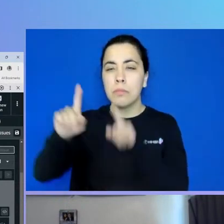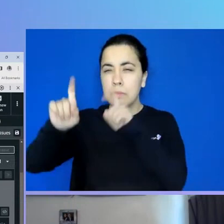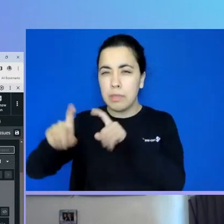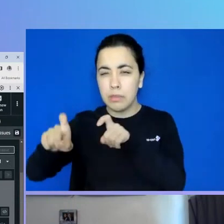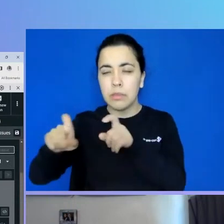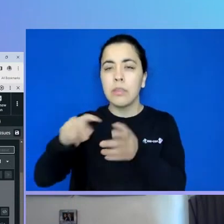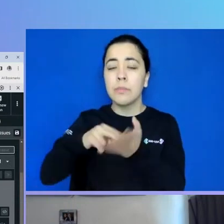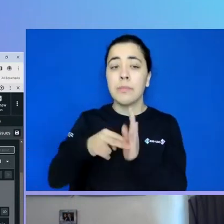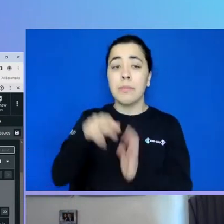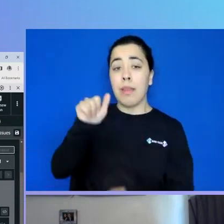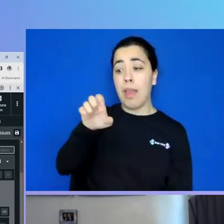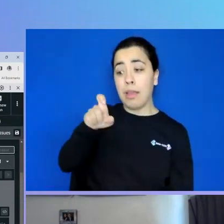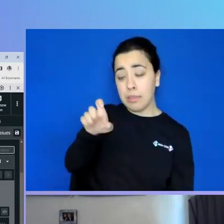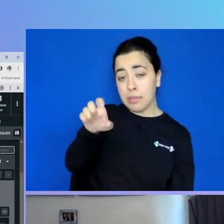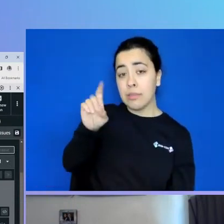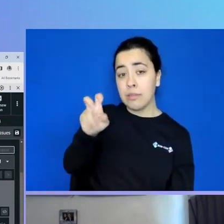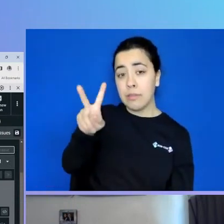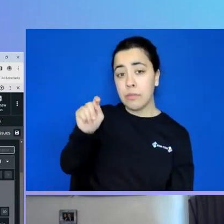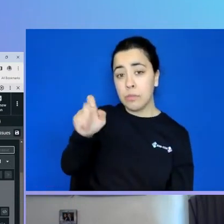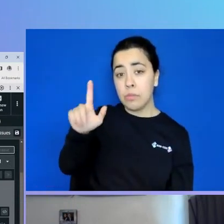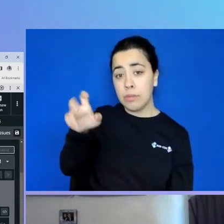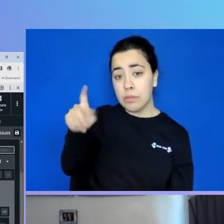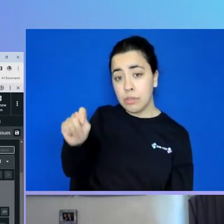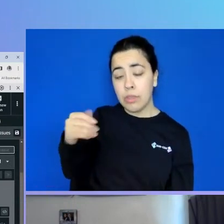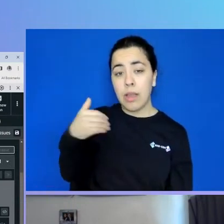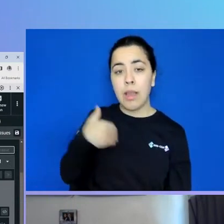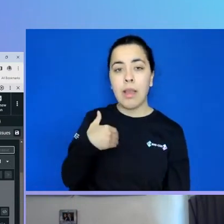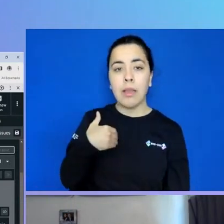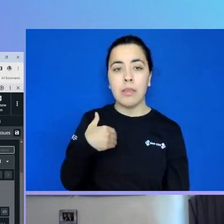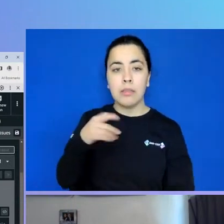I'm showing the same recipe dashboard page with the Dev